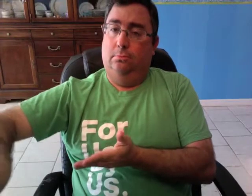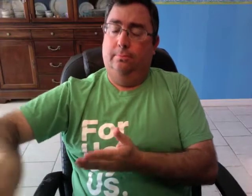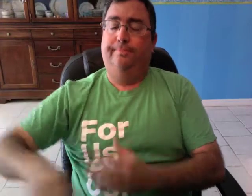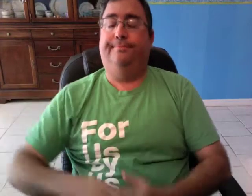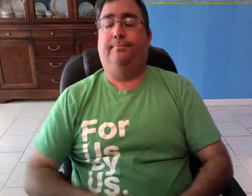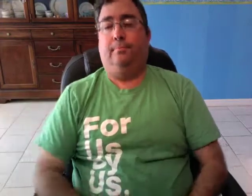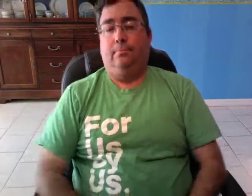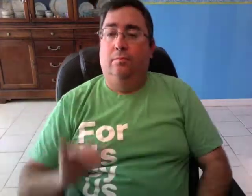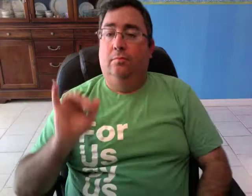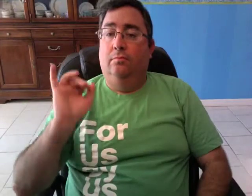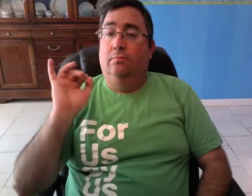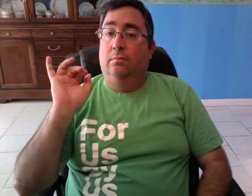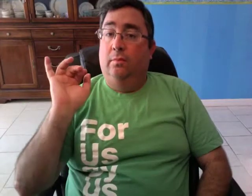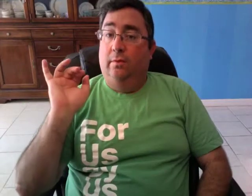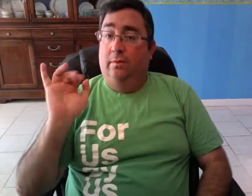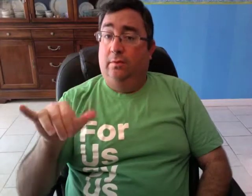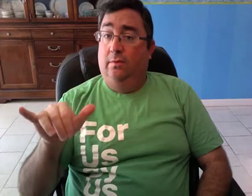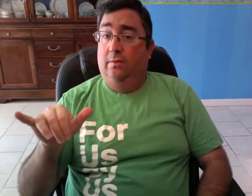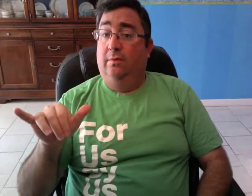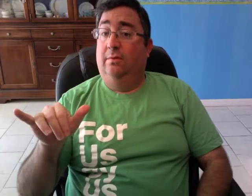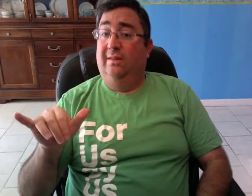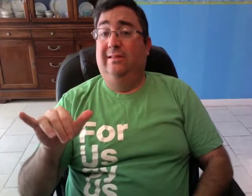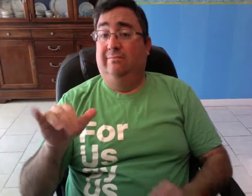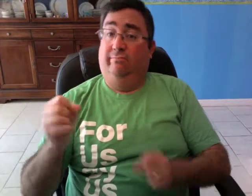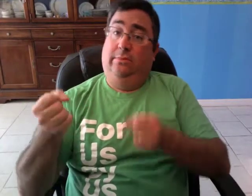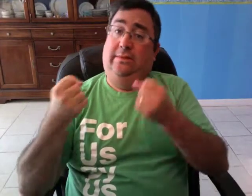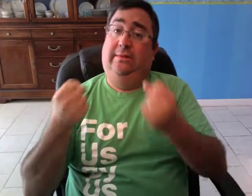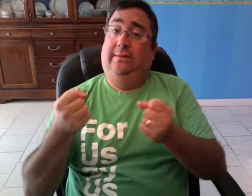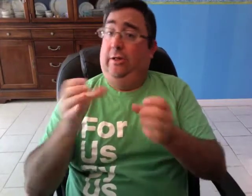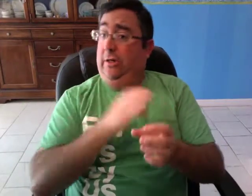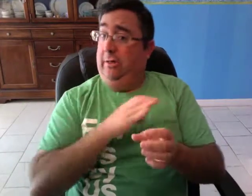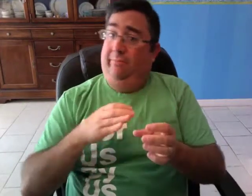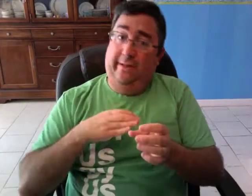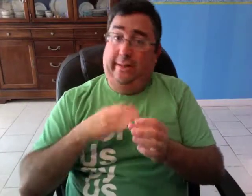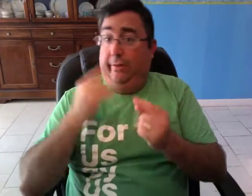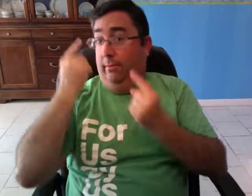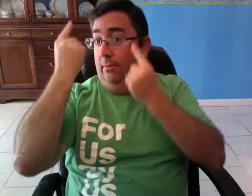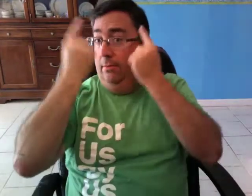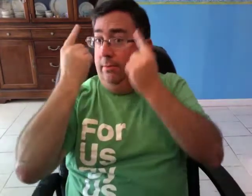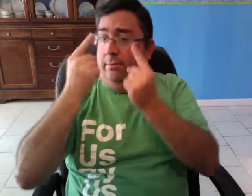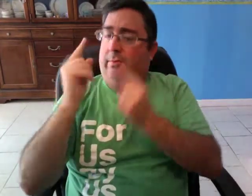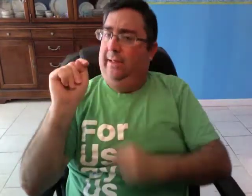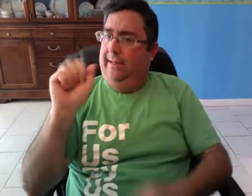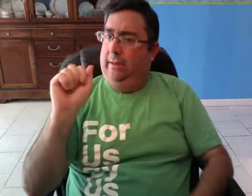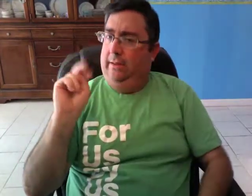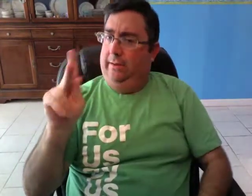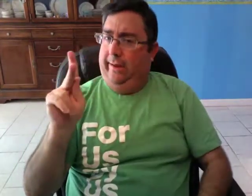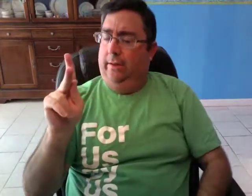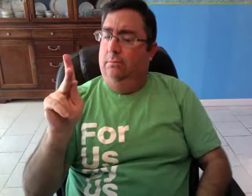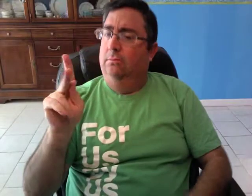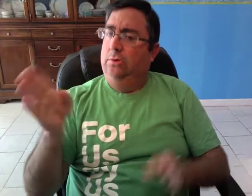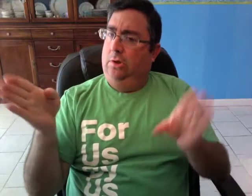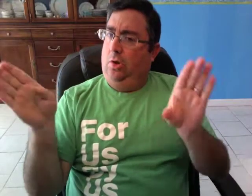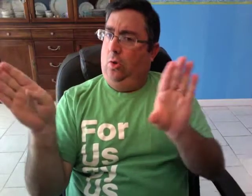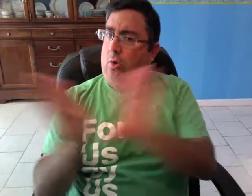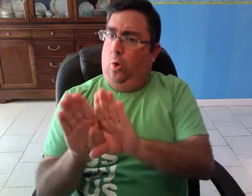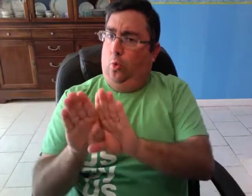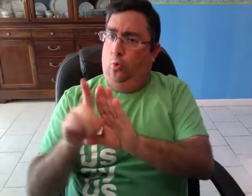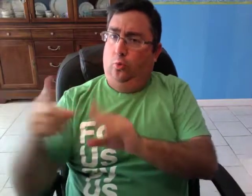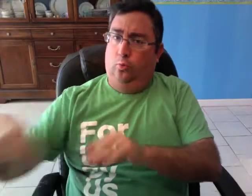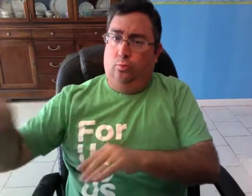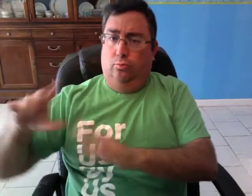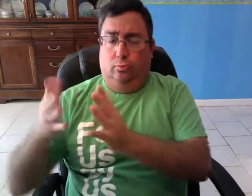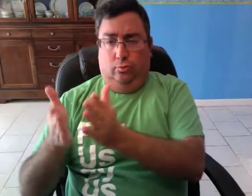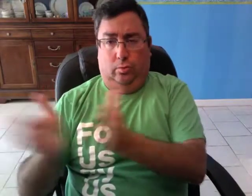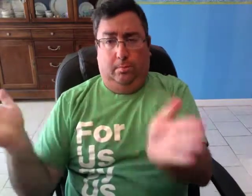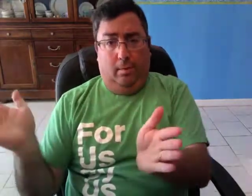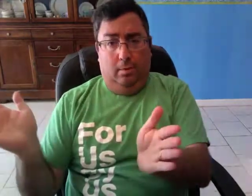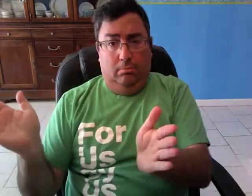This "steering committee" or "think tank" is CLOSED to the public,